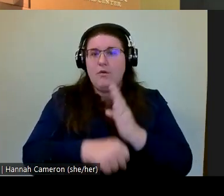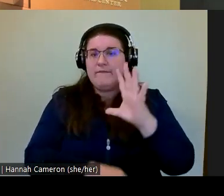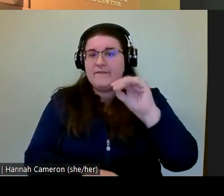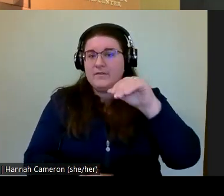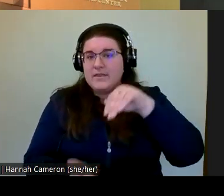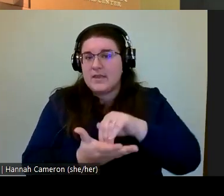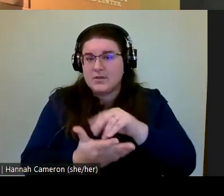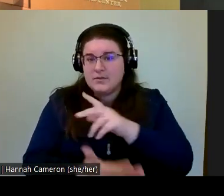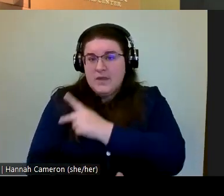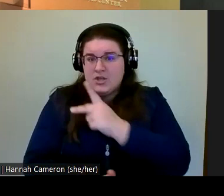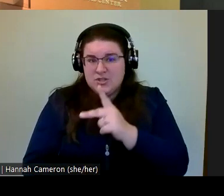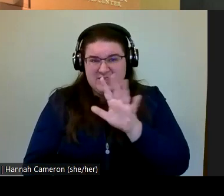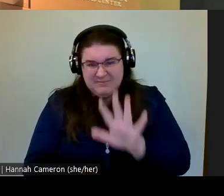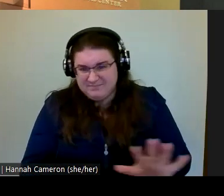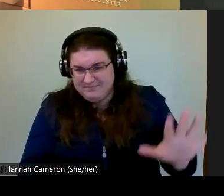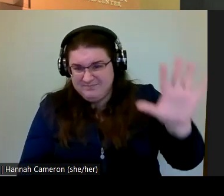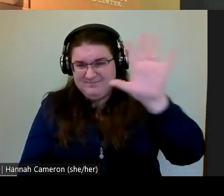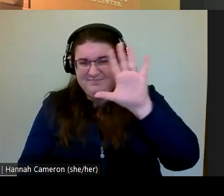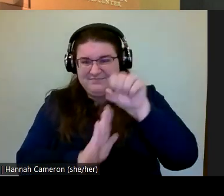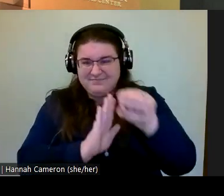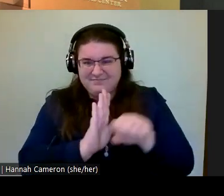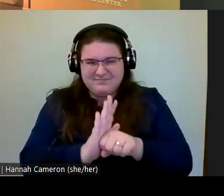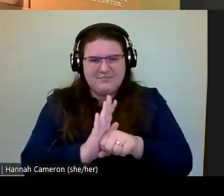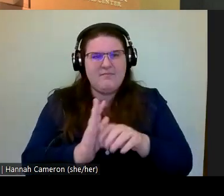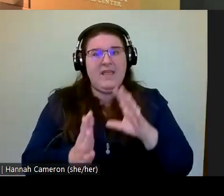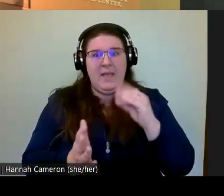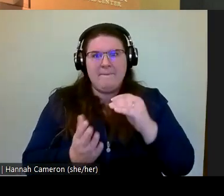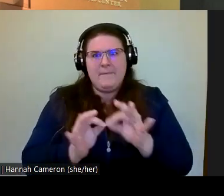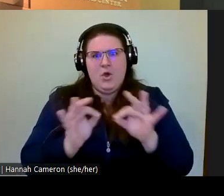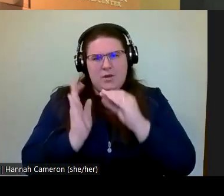throughout our state and we kept track of all of the data and I don't have the opportunity to show